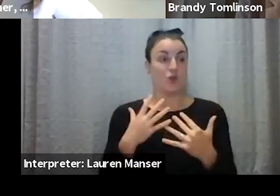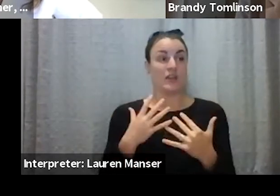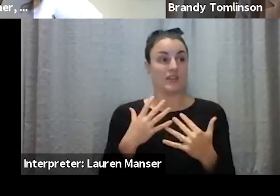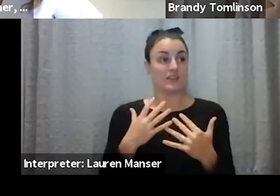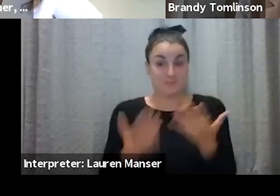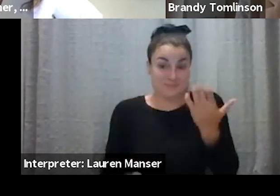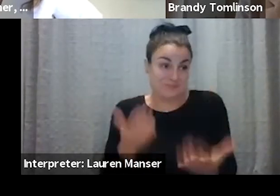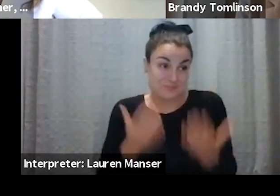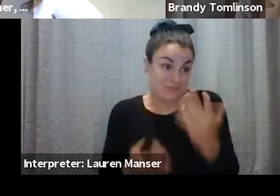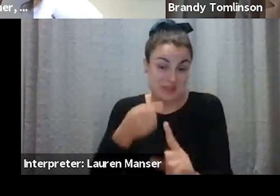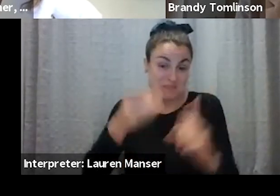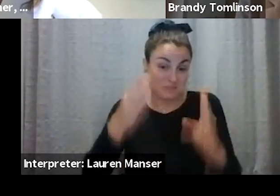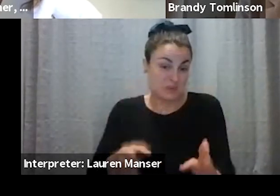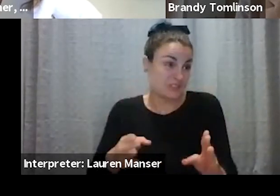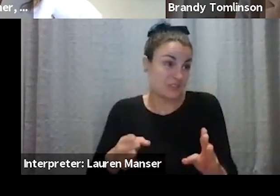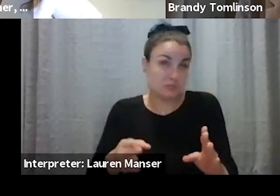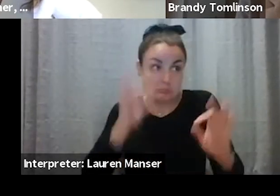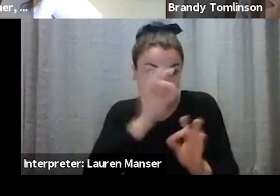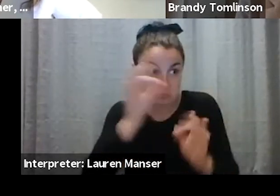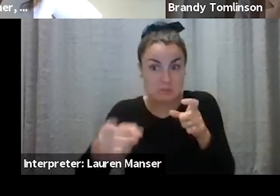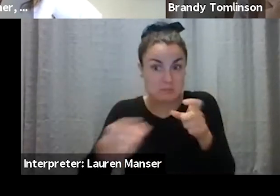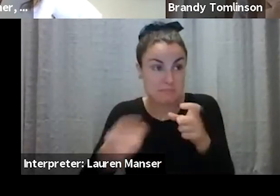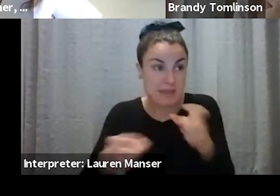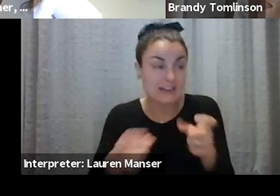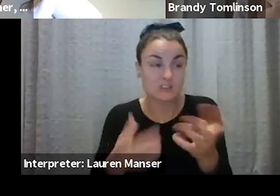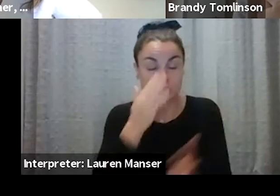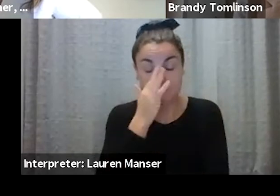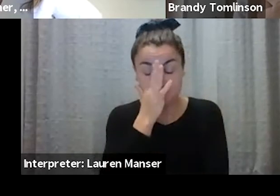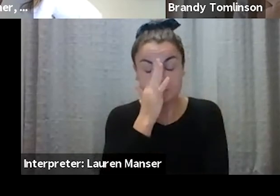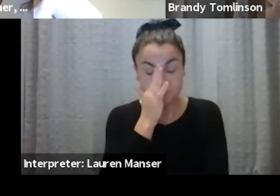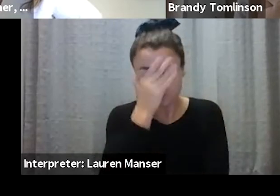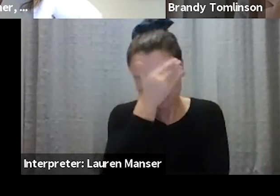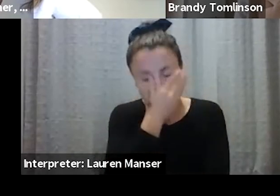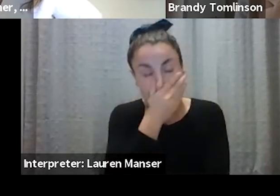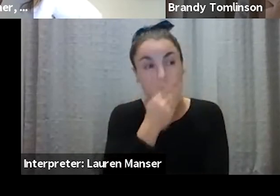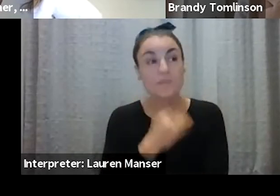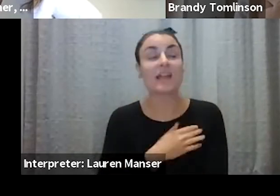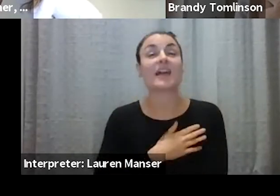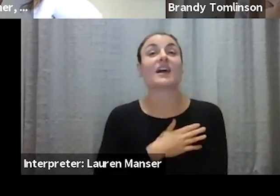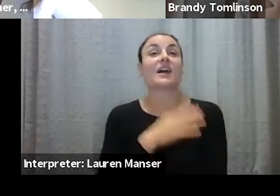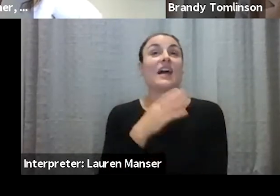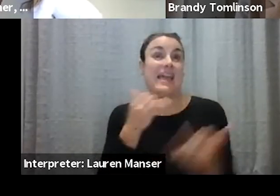And now on top of all of this, they have to figure out how to navigate mental health care,